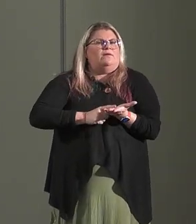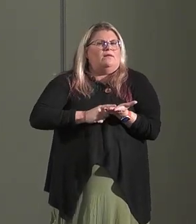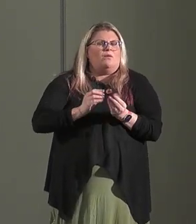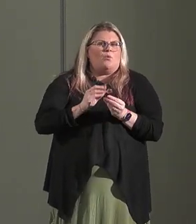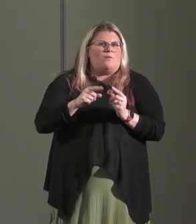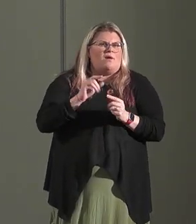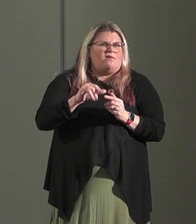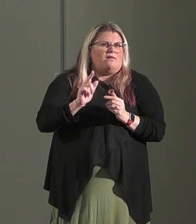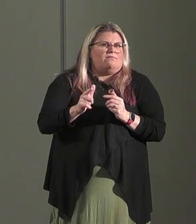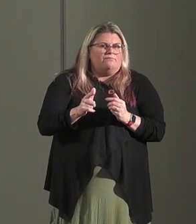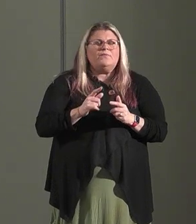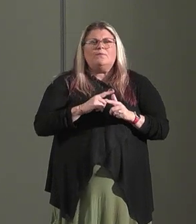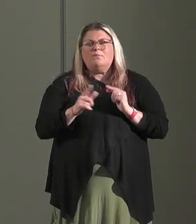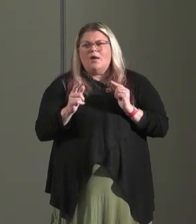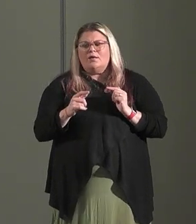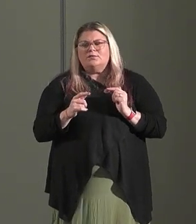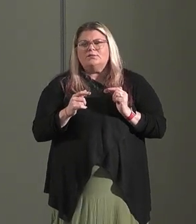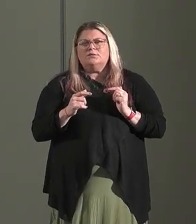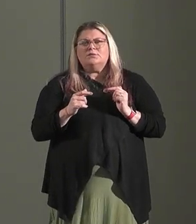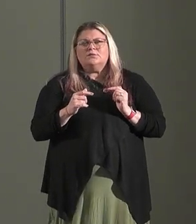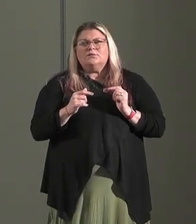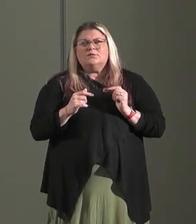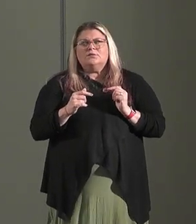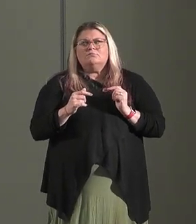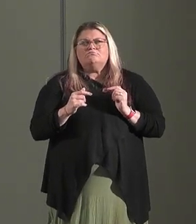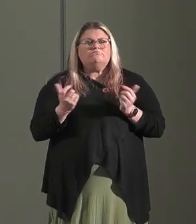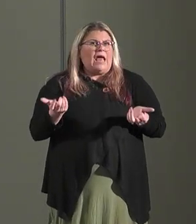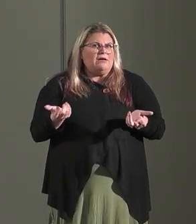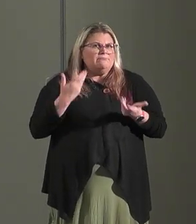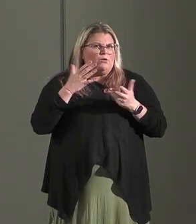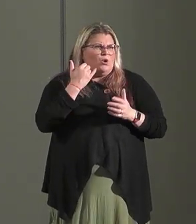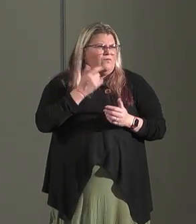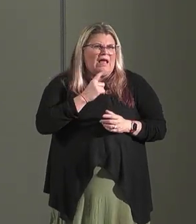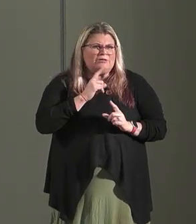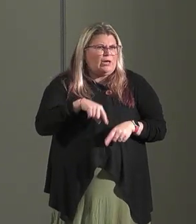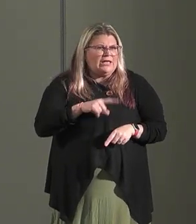that. But so yeah I don't know if I answered the question explicitly